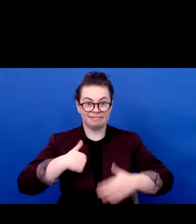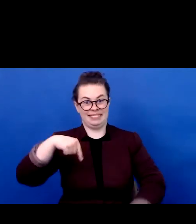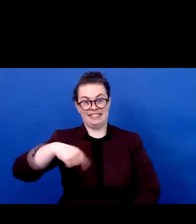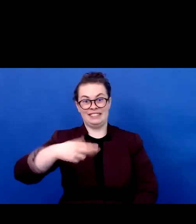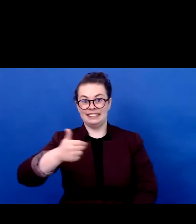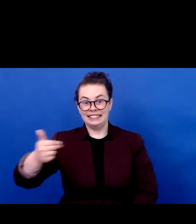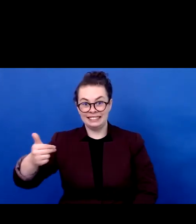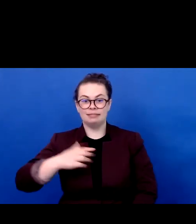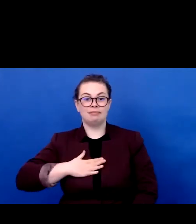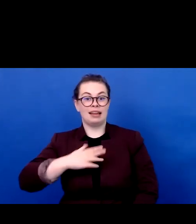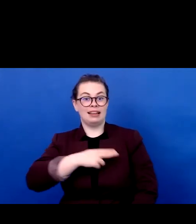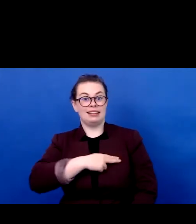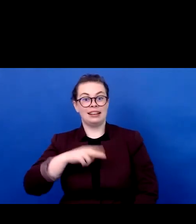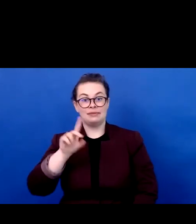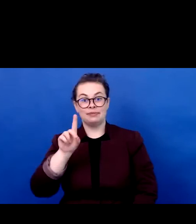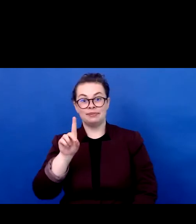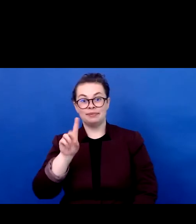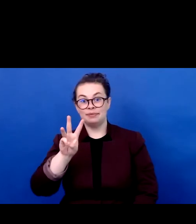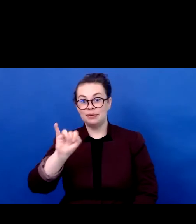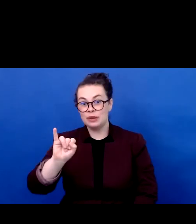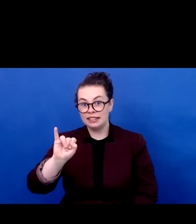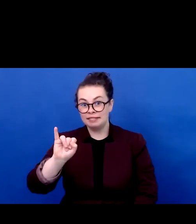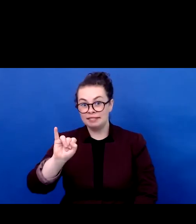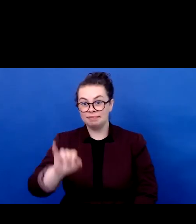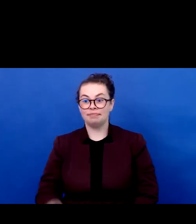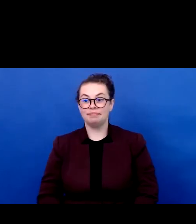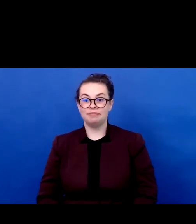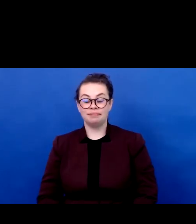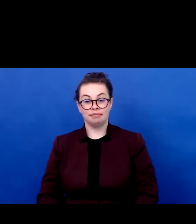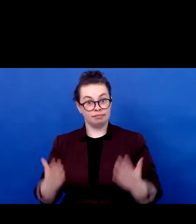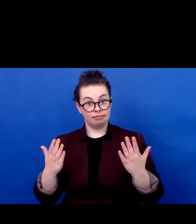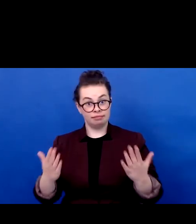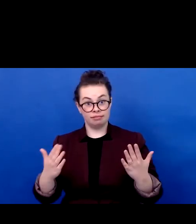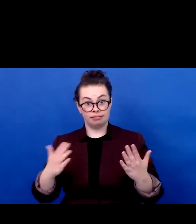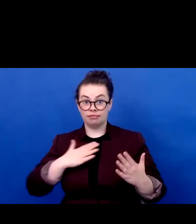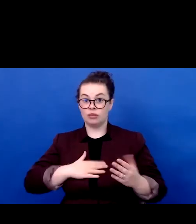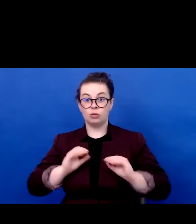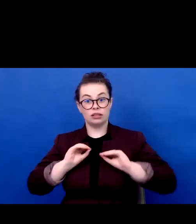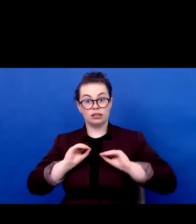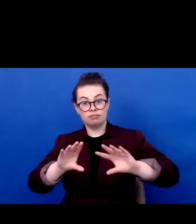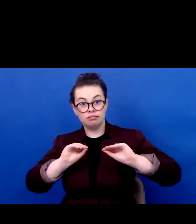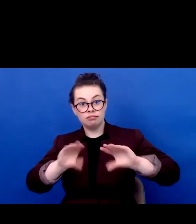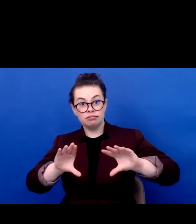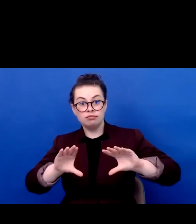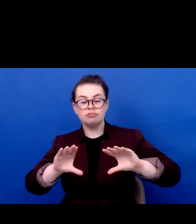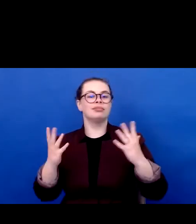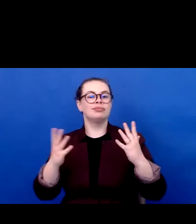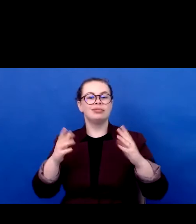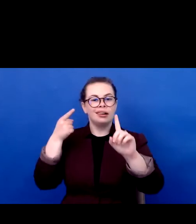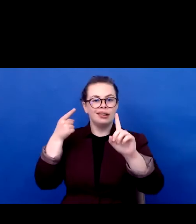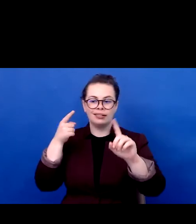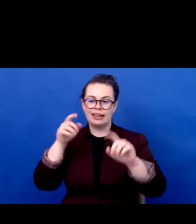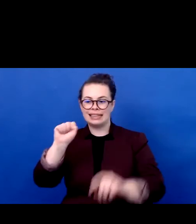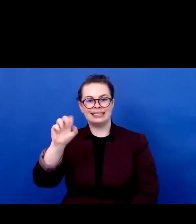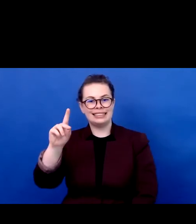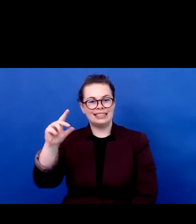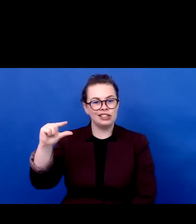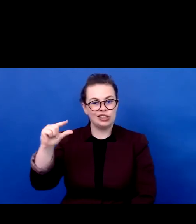and today i would like to present the submission about goal 16 and as a program officer